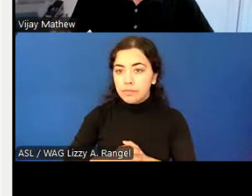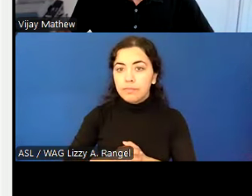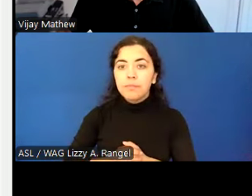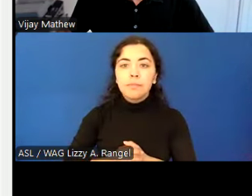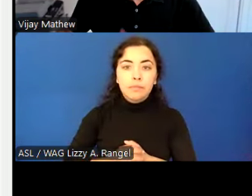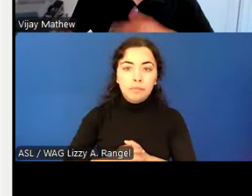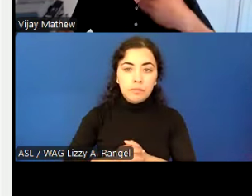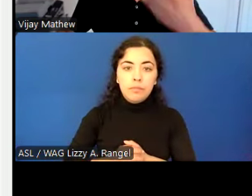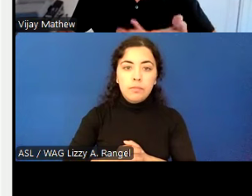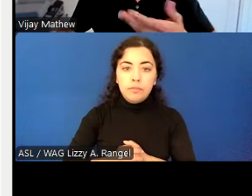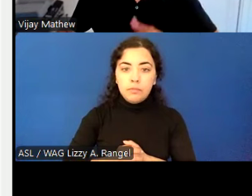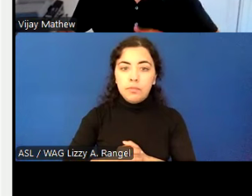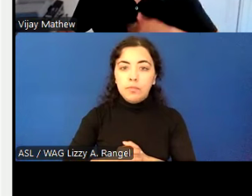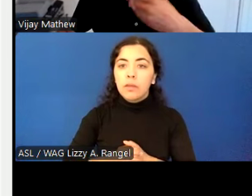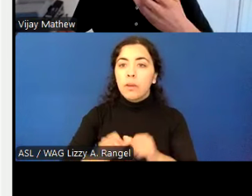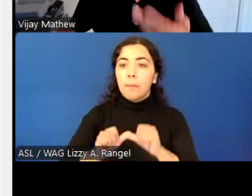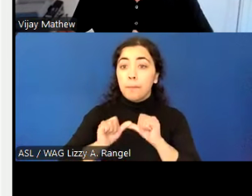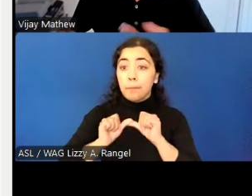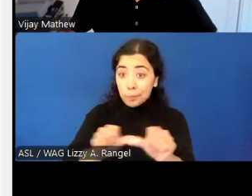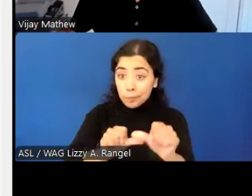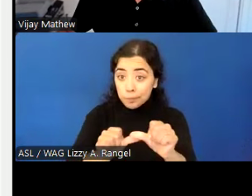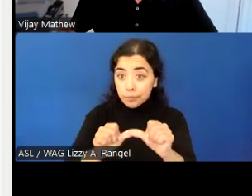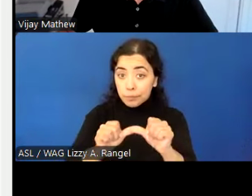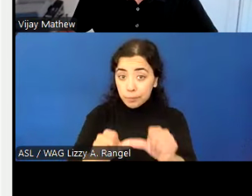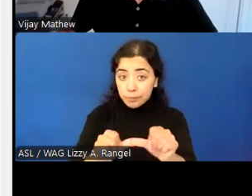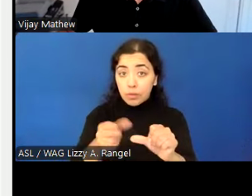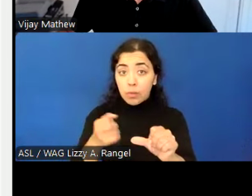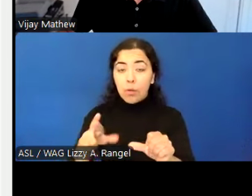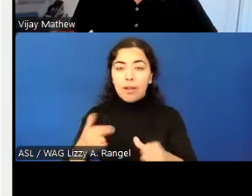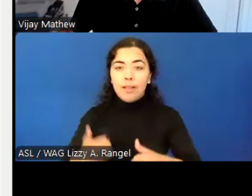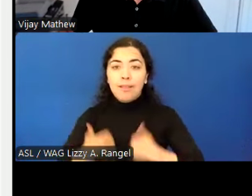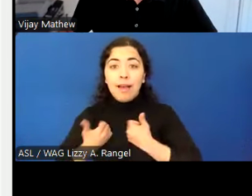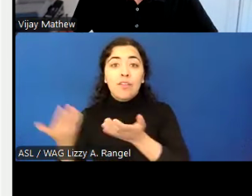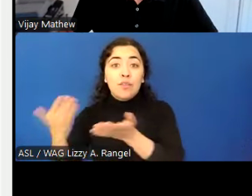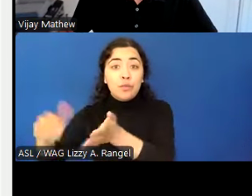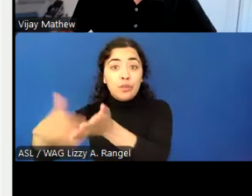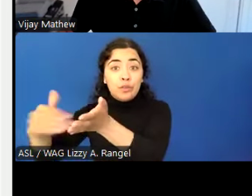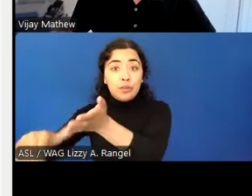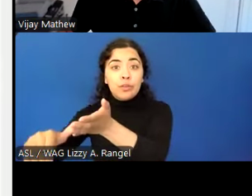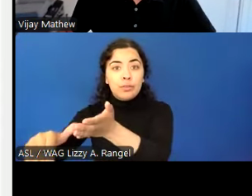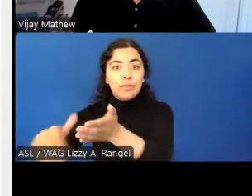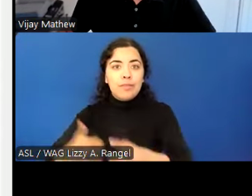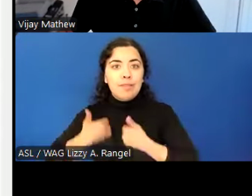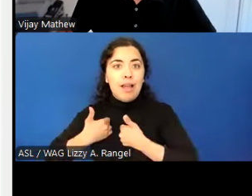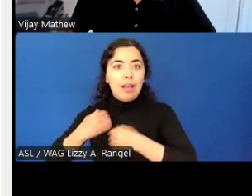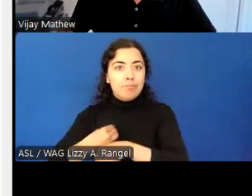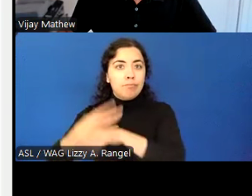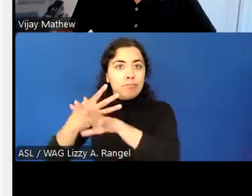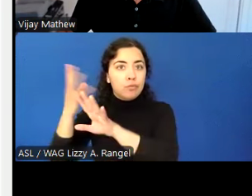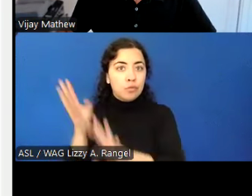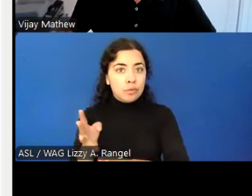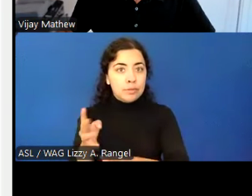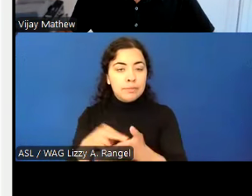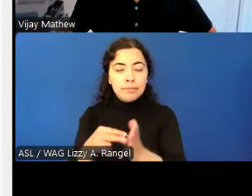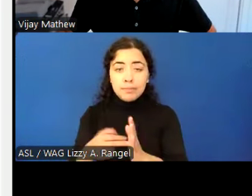live reoccurring livestream so I can broadcast to this live video player several times.